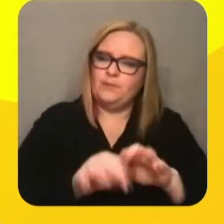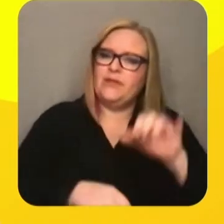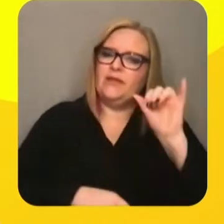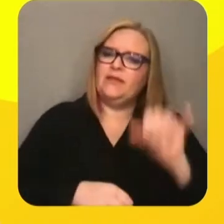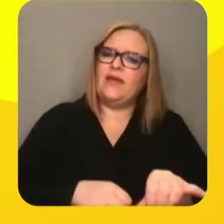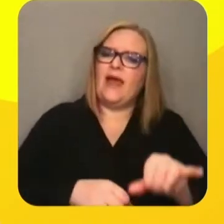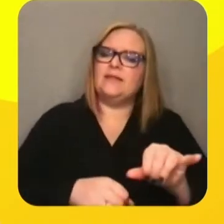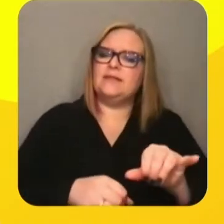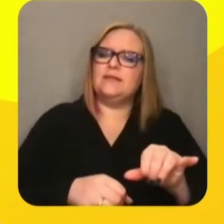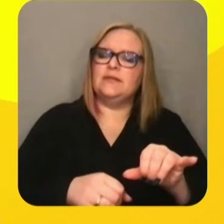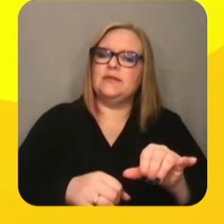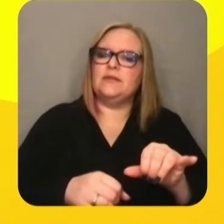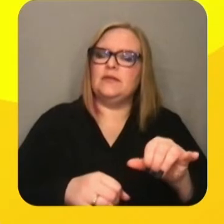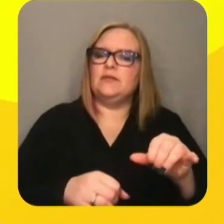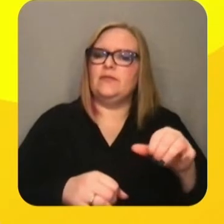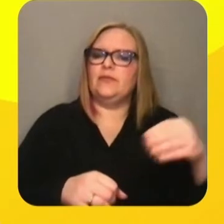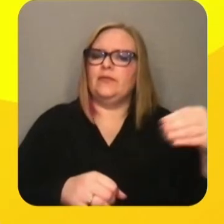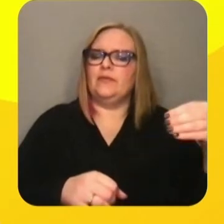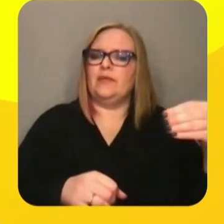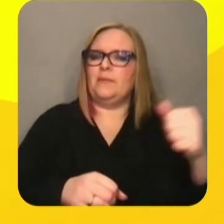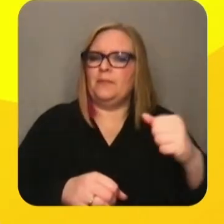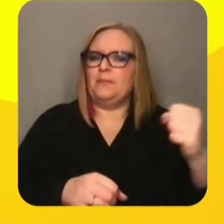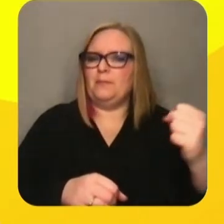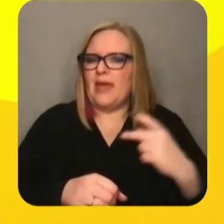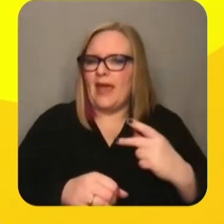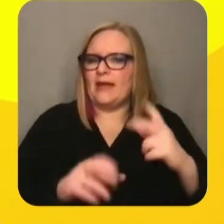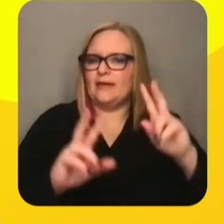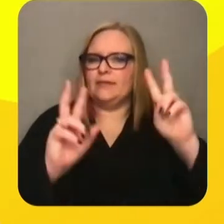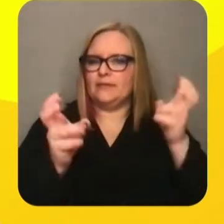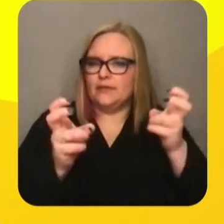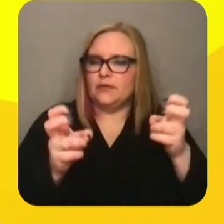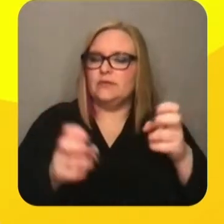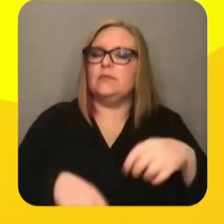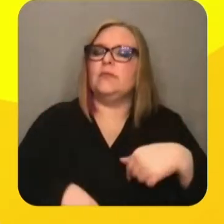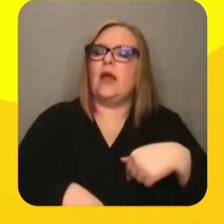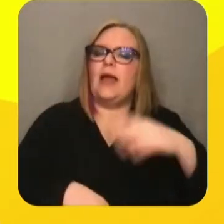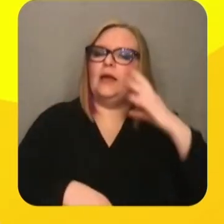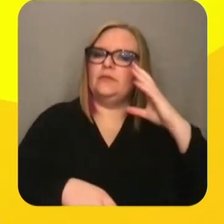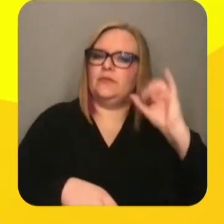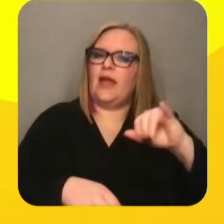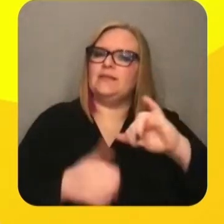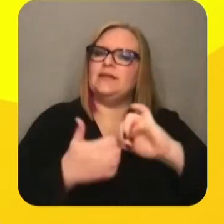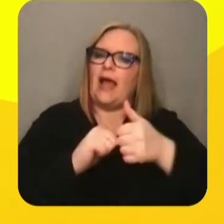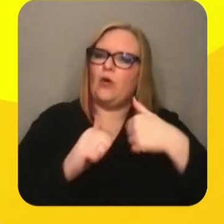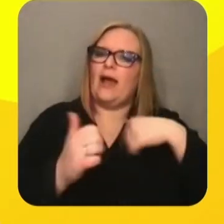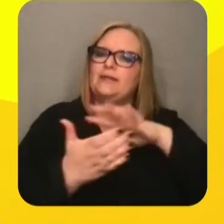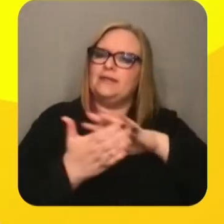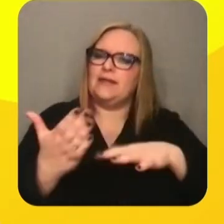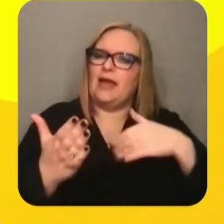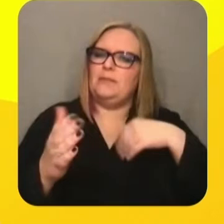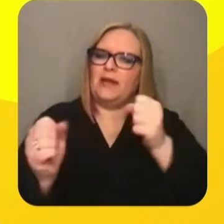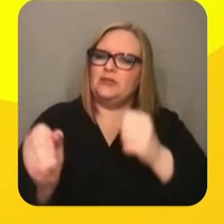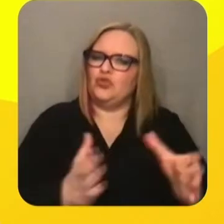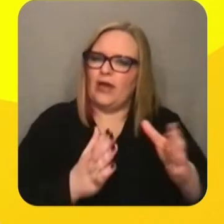investment that I speak to with the leaders that I partner with and also how I design the strategies that I put in place. Can I just probe you slightly?